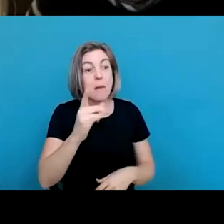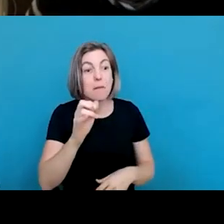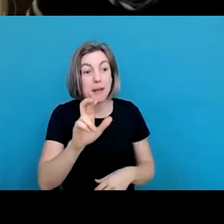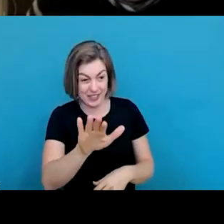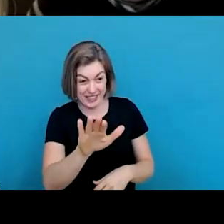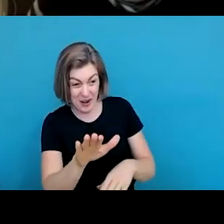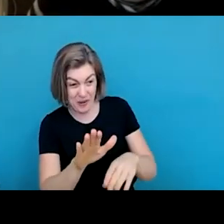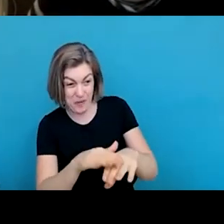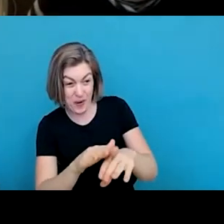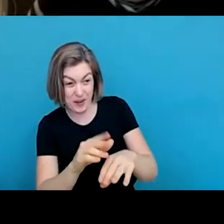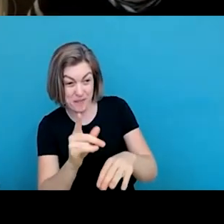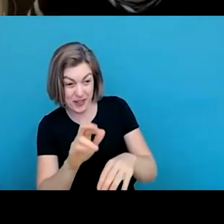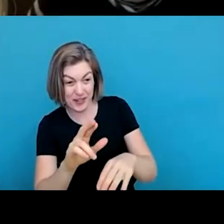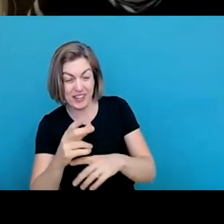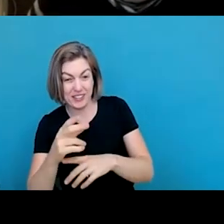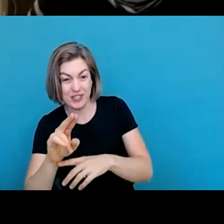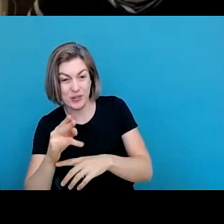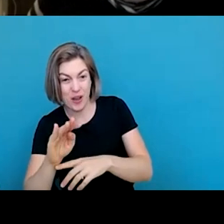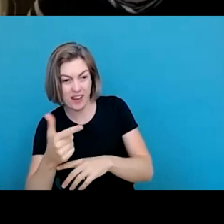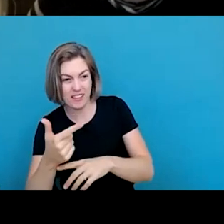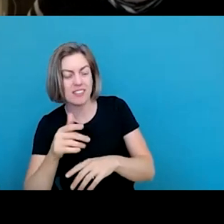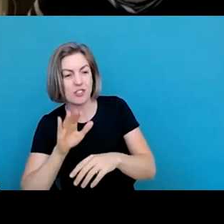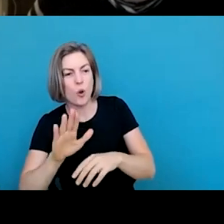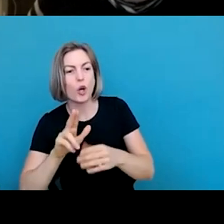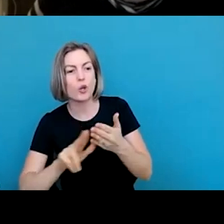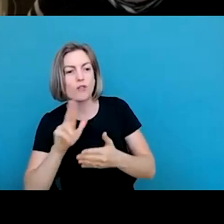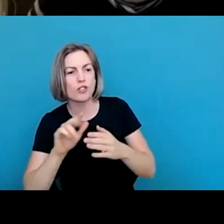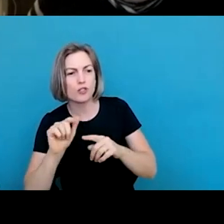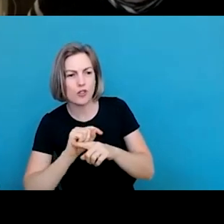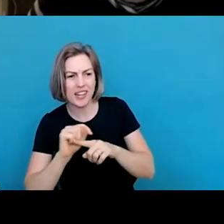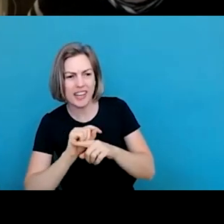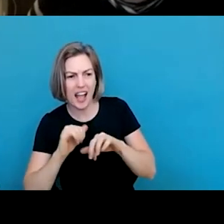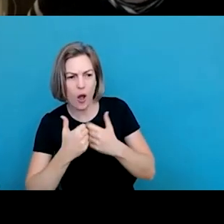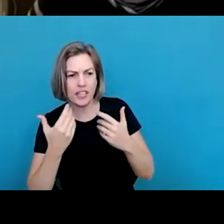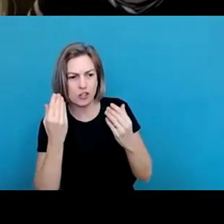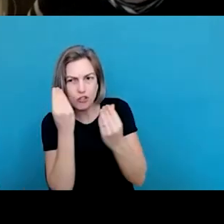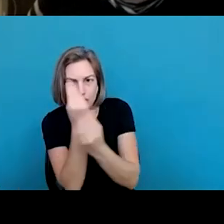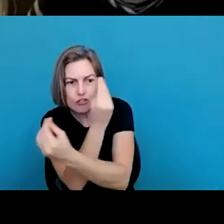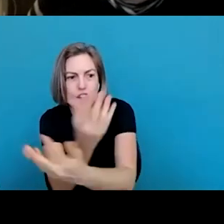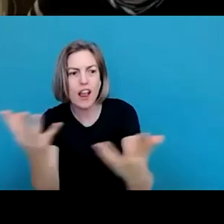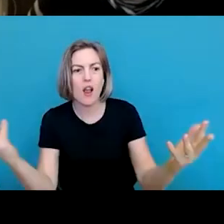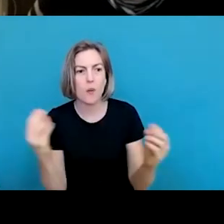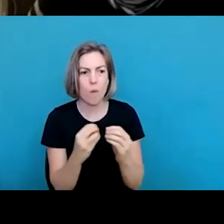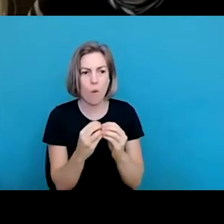and Yuhang, your university training, how do we actually share this out further so everyone 's doing it?